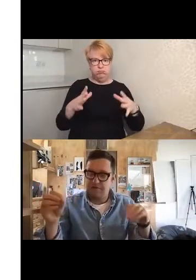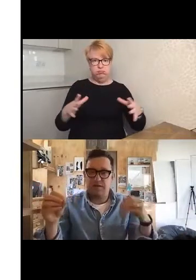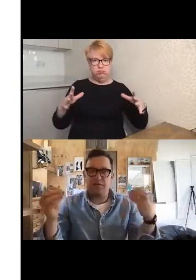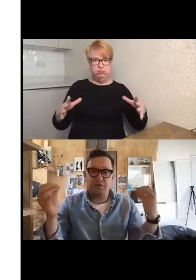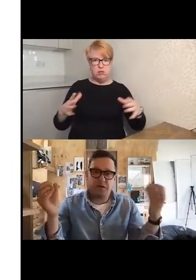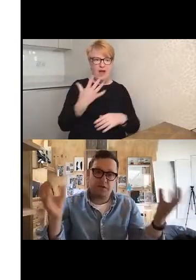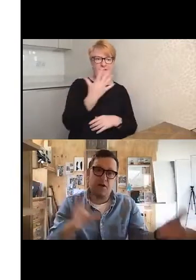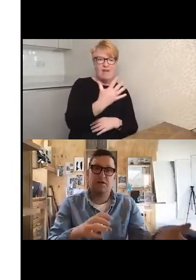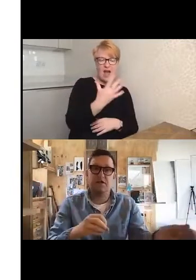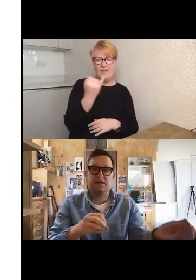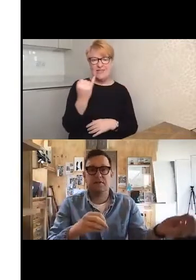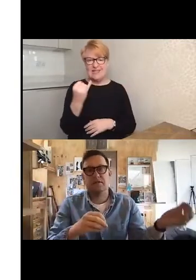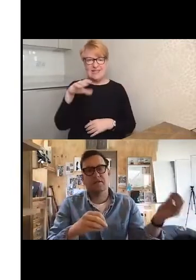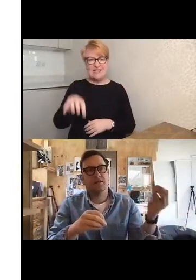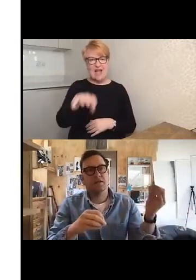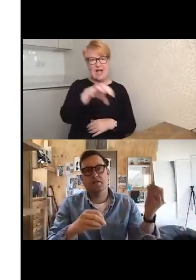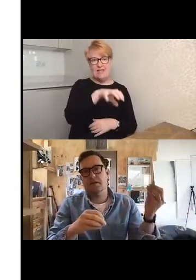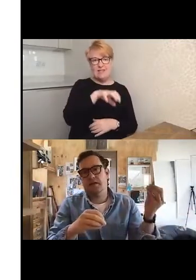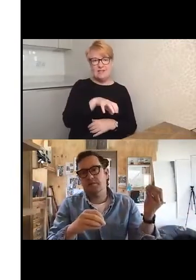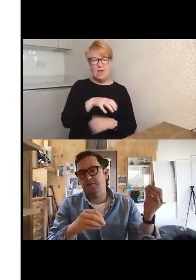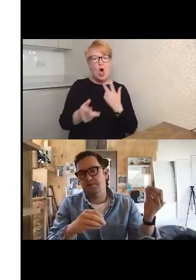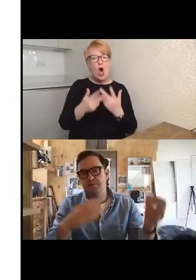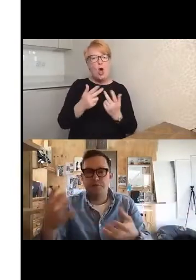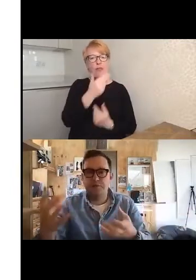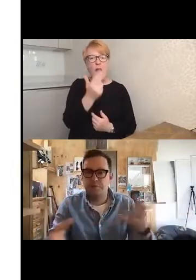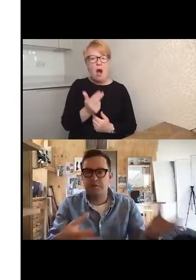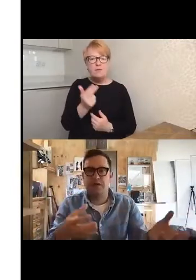it involves other artists in supporting the project.